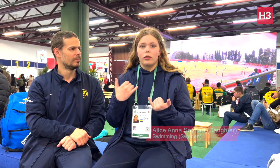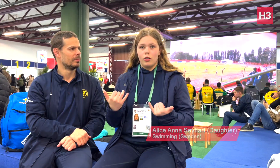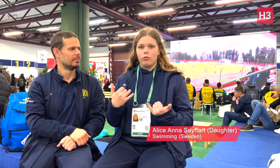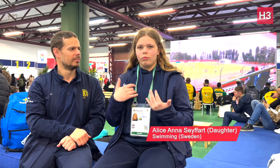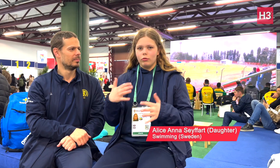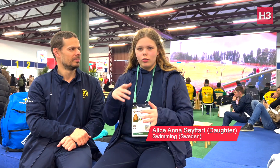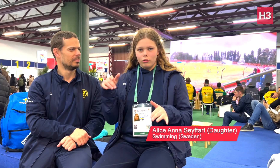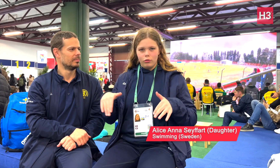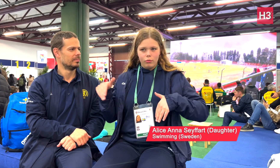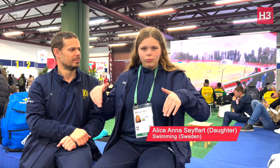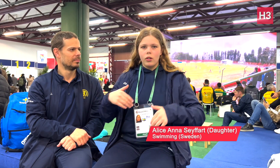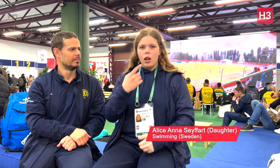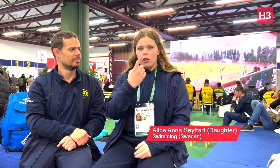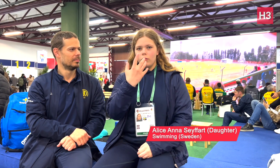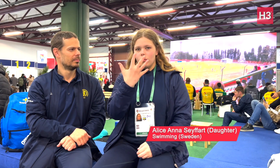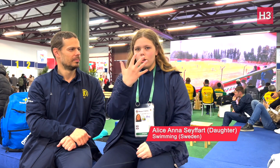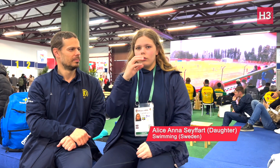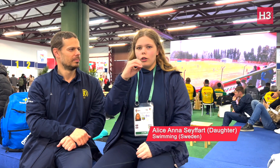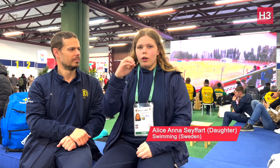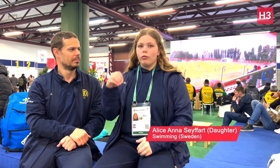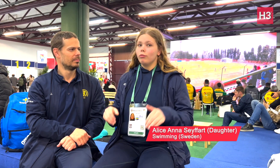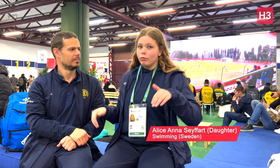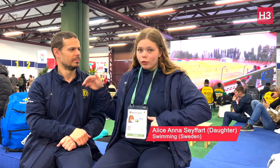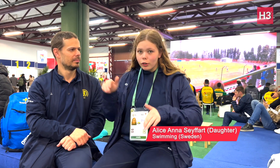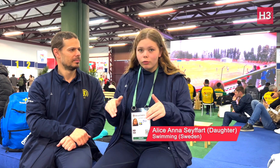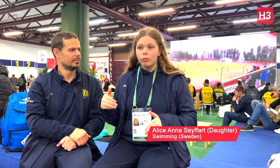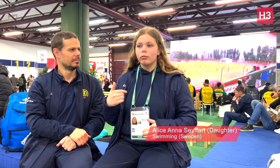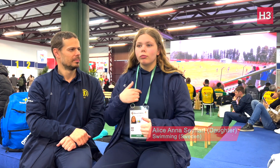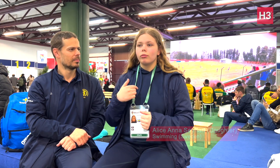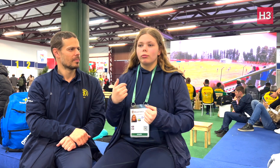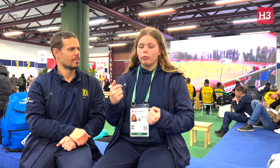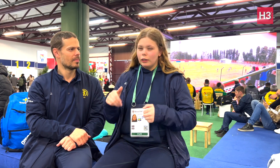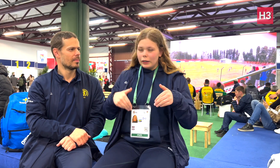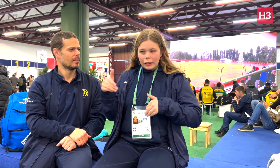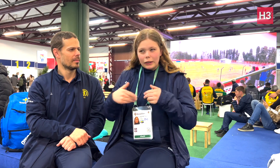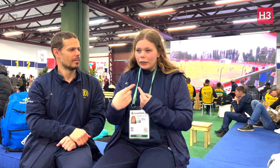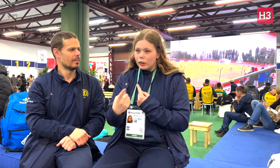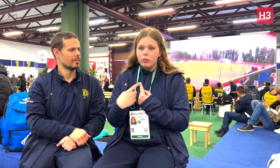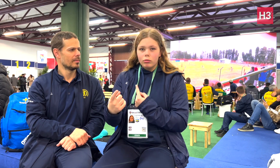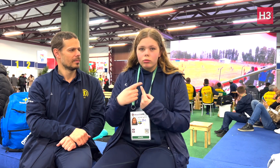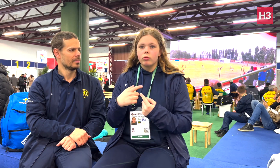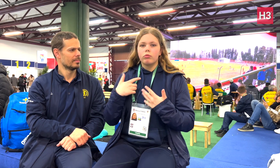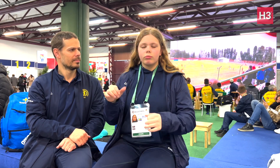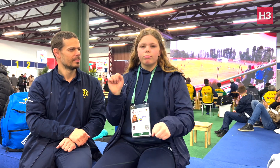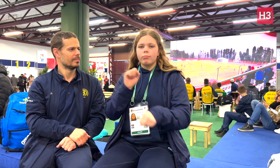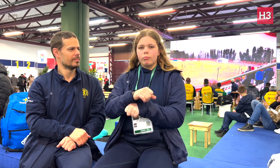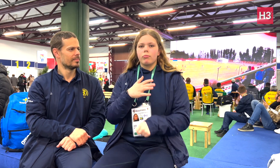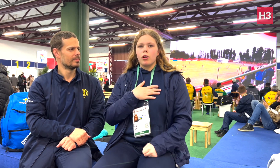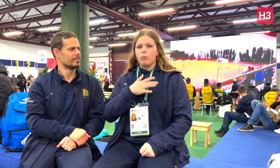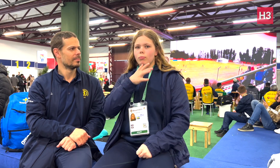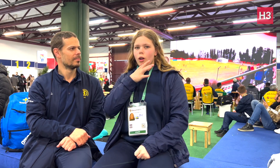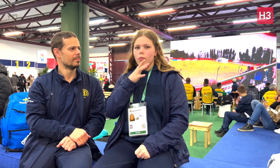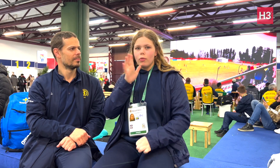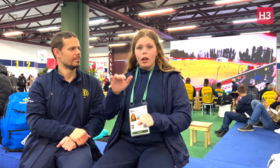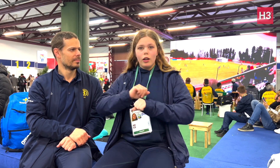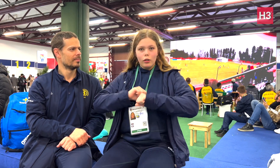I’ve just competed in the 1500m freestyle and I beat my mother’s personal best record.